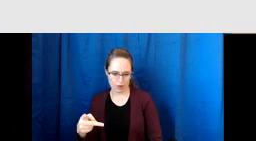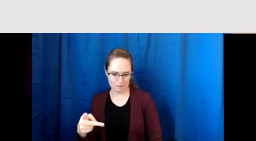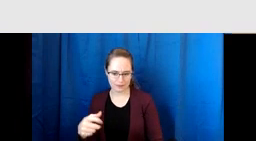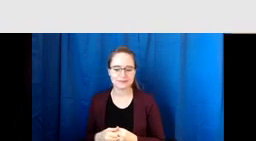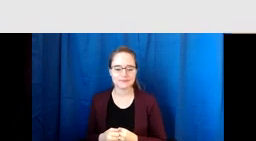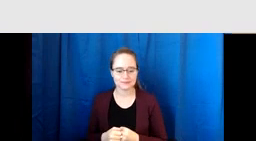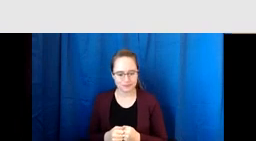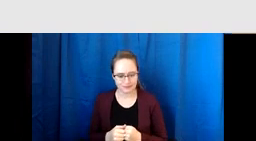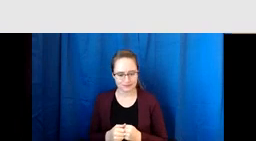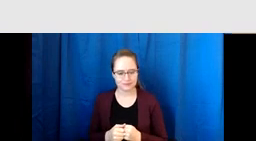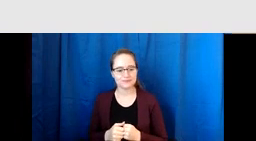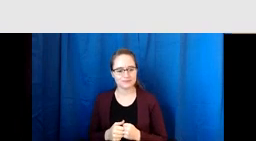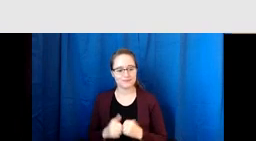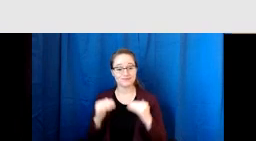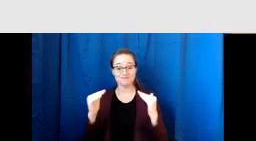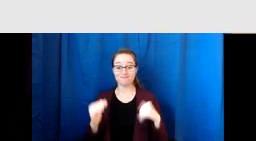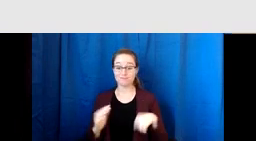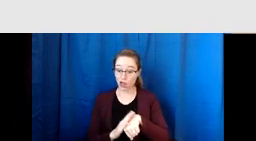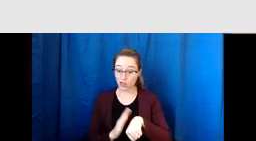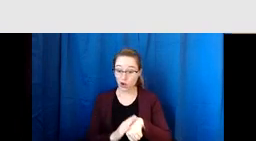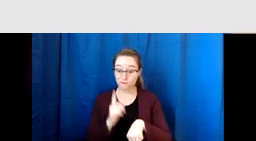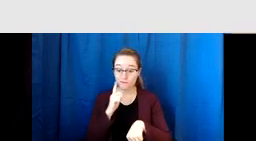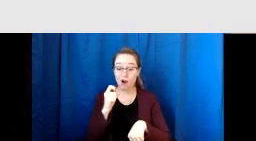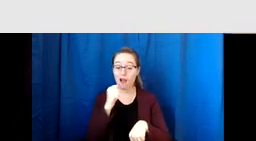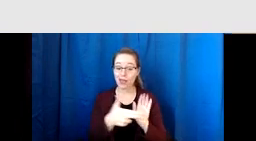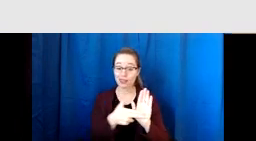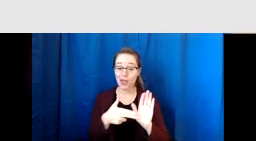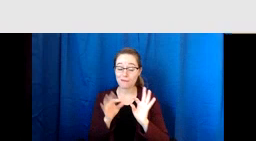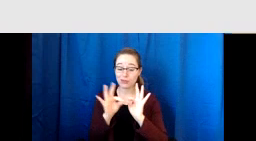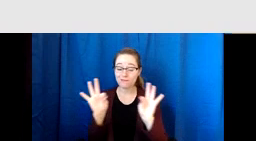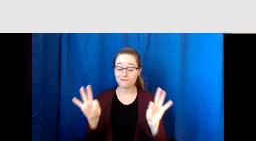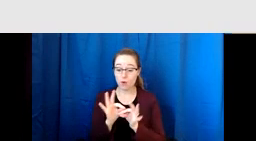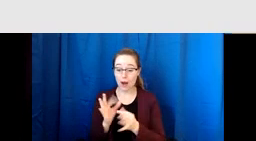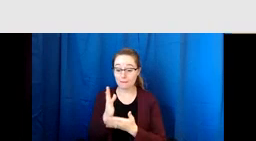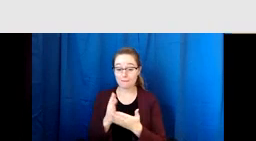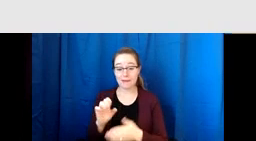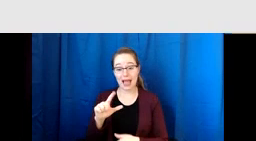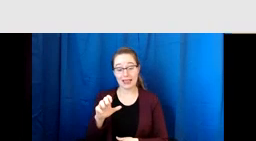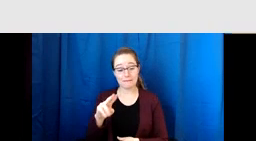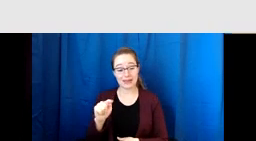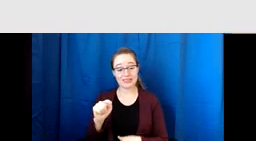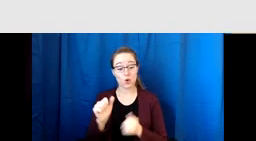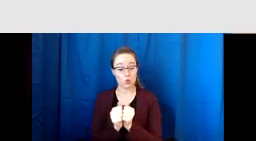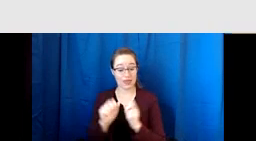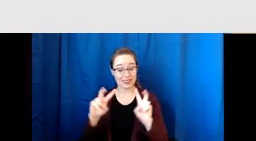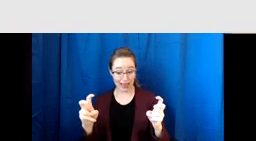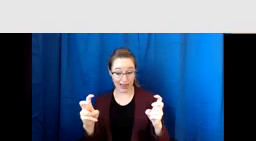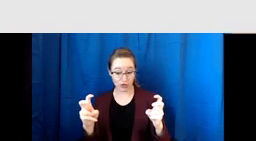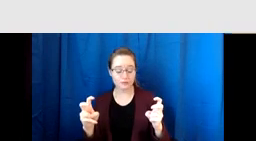An alert for an unlabeled form element with a title. They had a problem with dropdown lists,